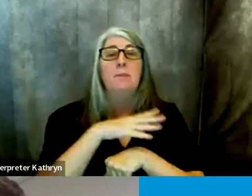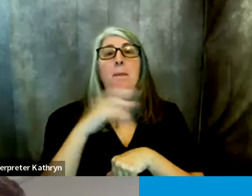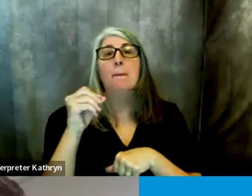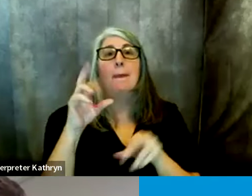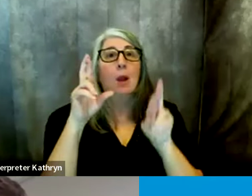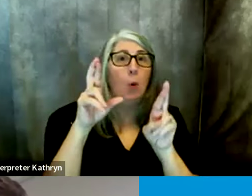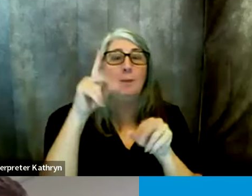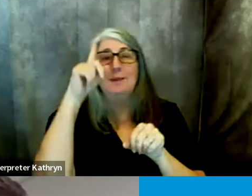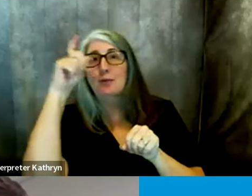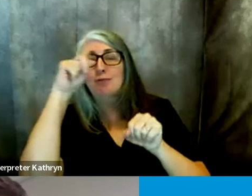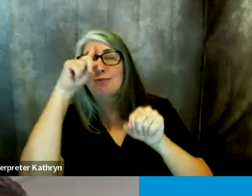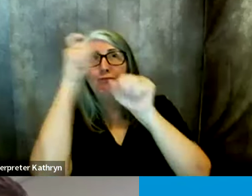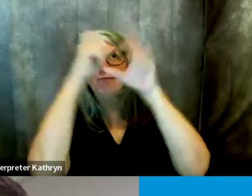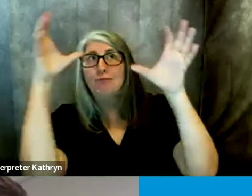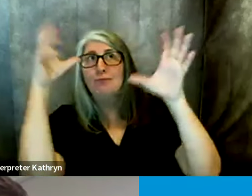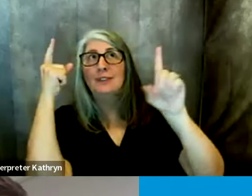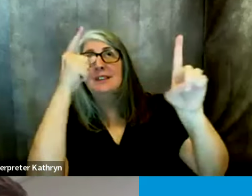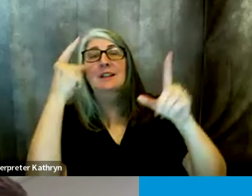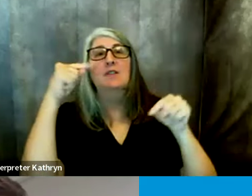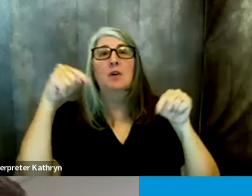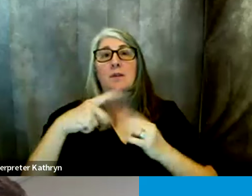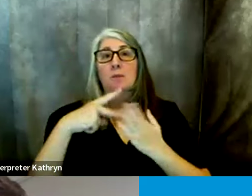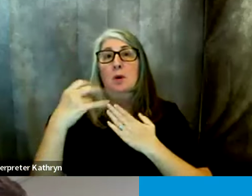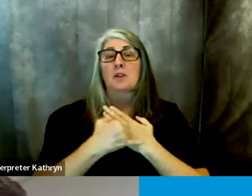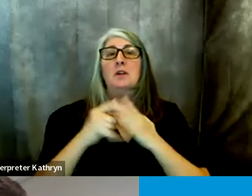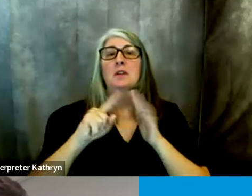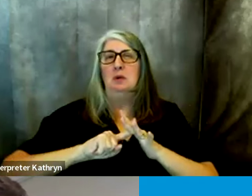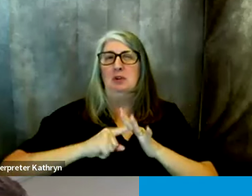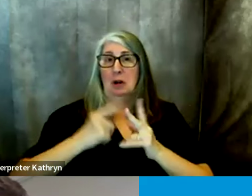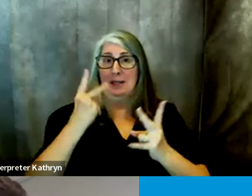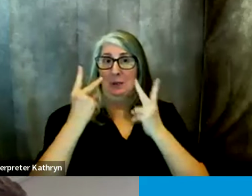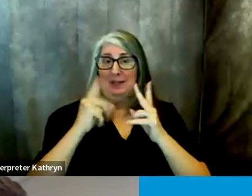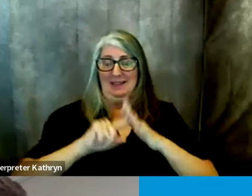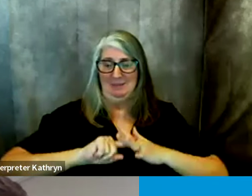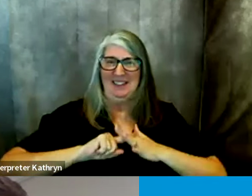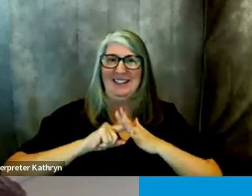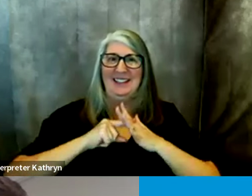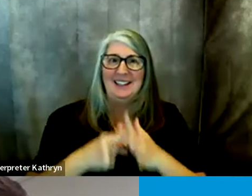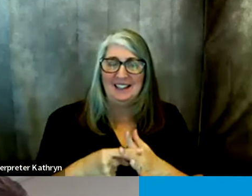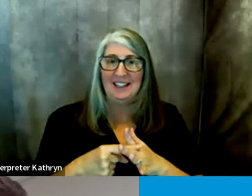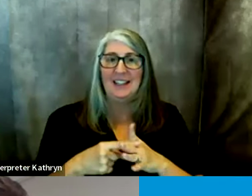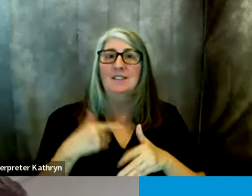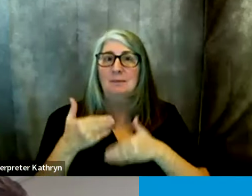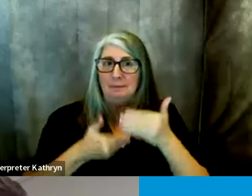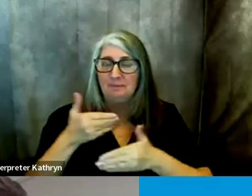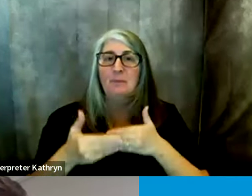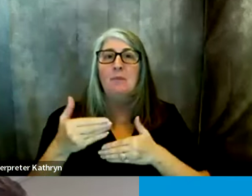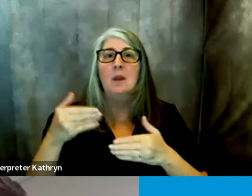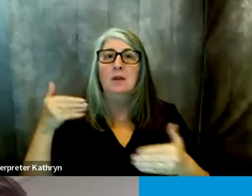in this project that we're starting to see just at the beginning of steps to completion here, fruition.